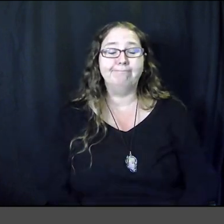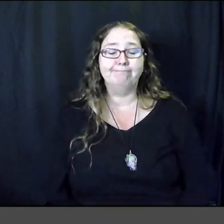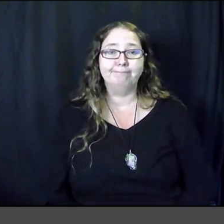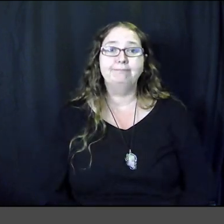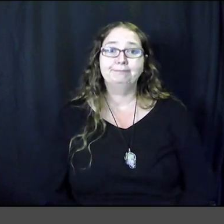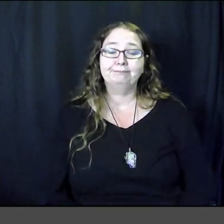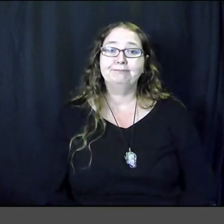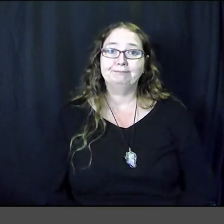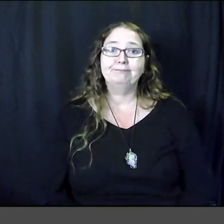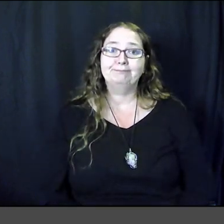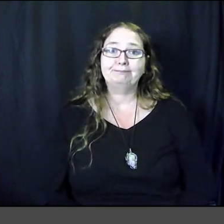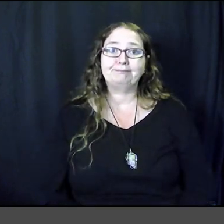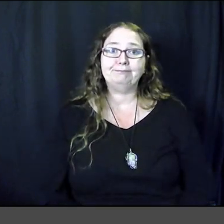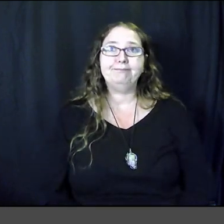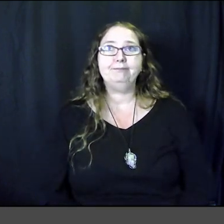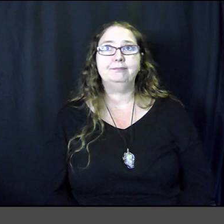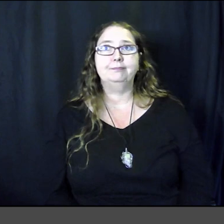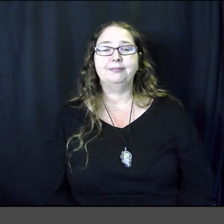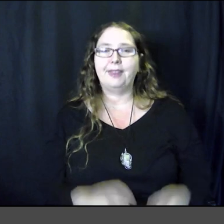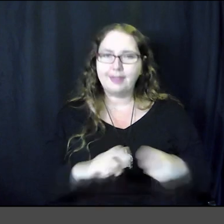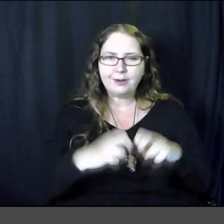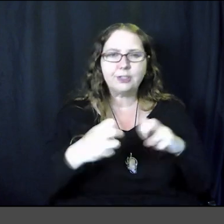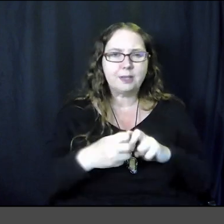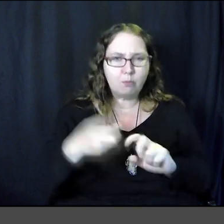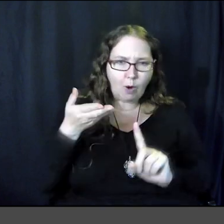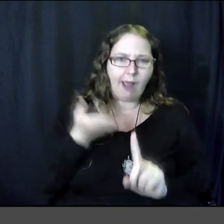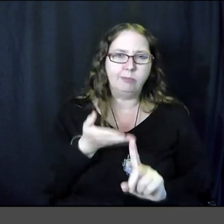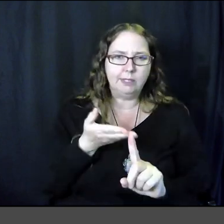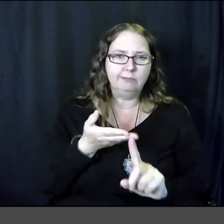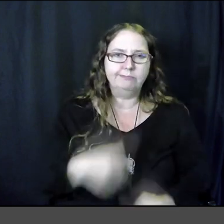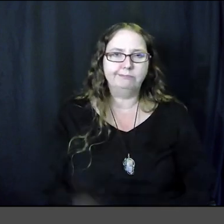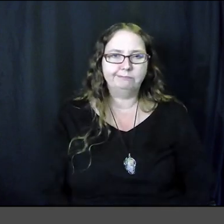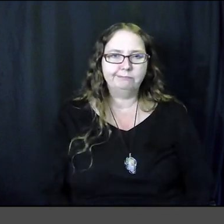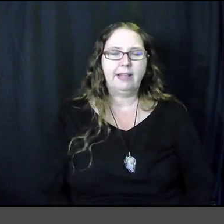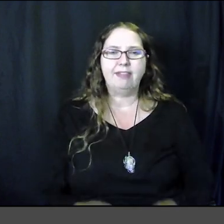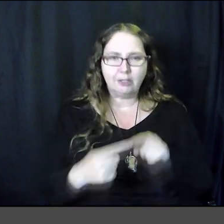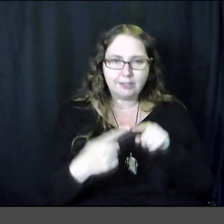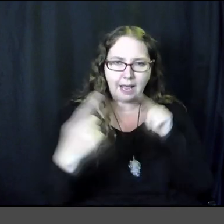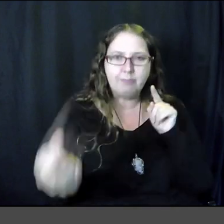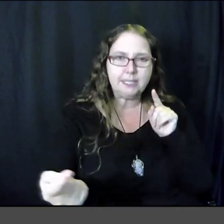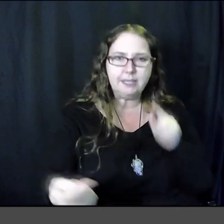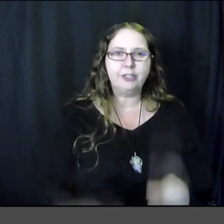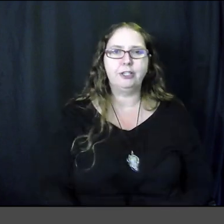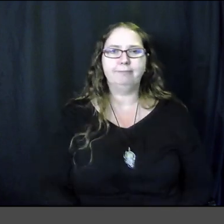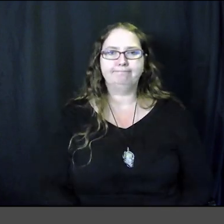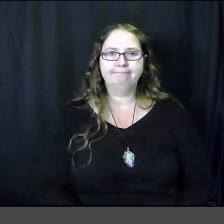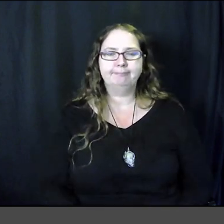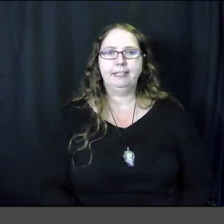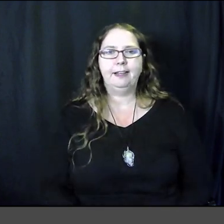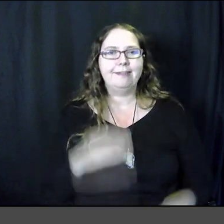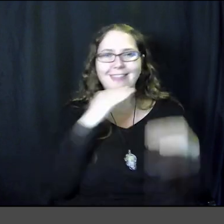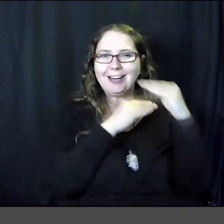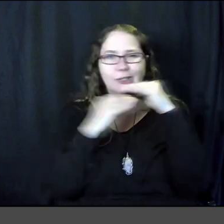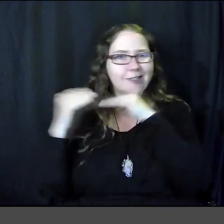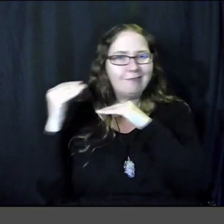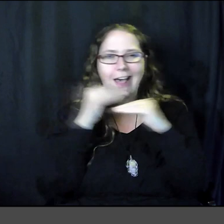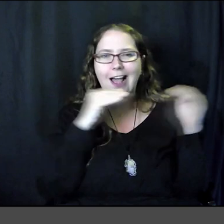THERE'S A PROBLEM. THERE IS OPPOSITION. THERE'S LIES FLYING RIGHT THROUGH, THROUGH EVERYTHING.